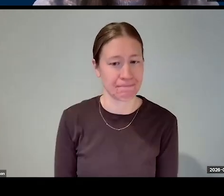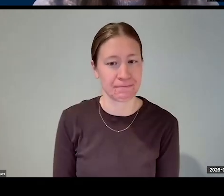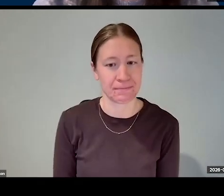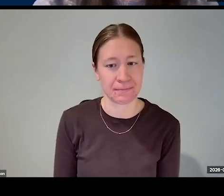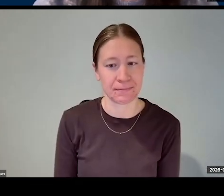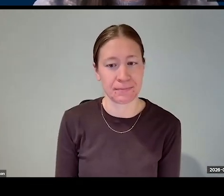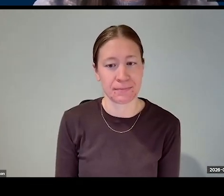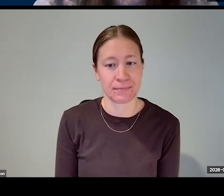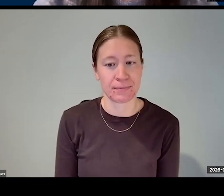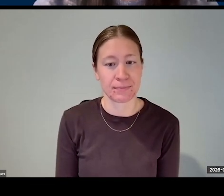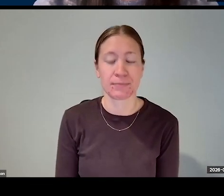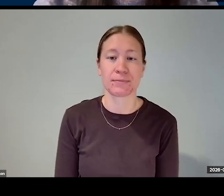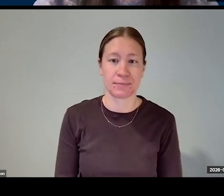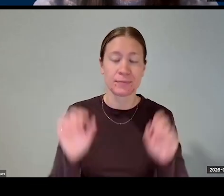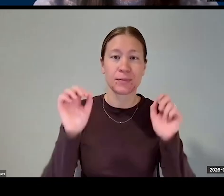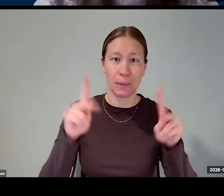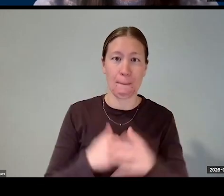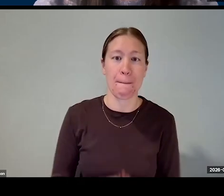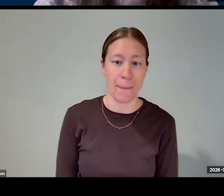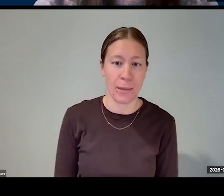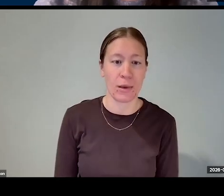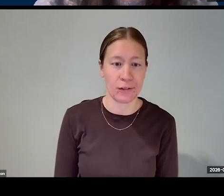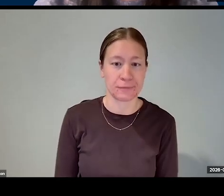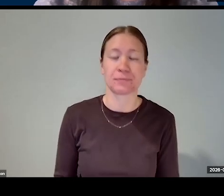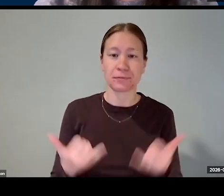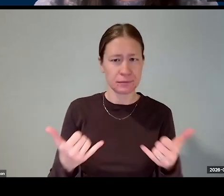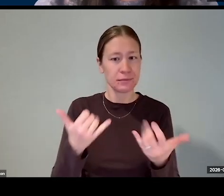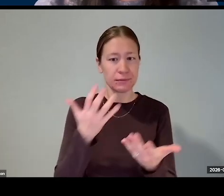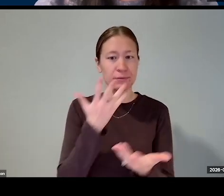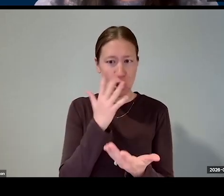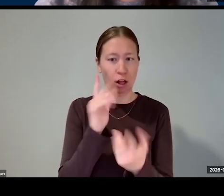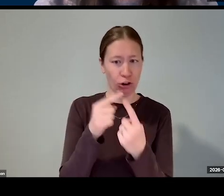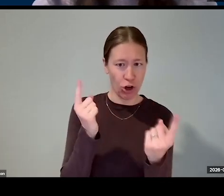Okay, so we've got a good color contrast on our title slide,